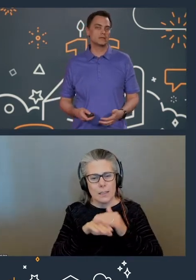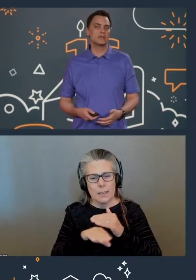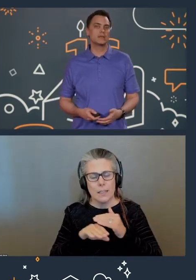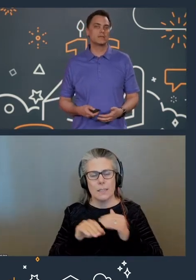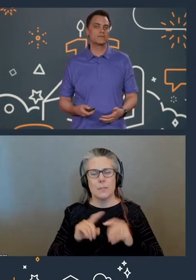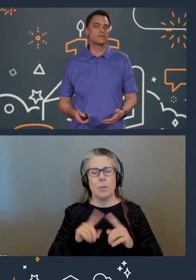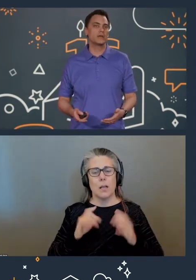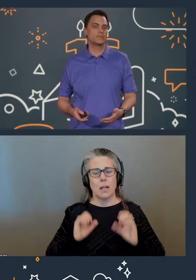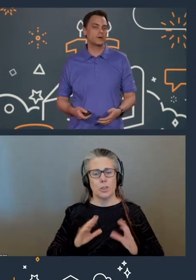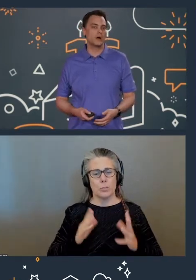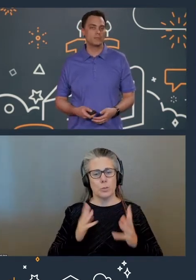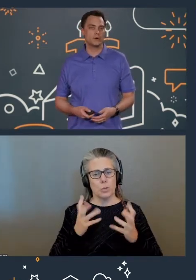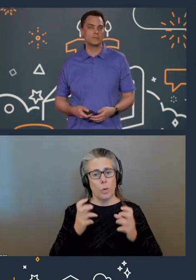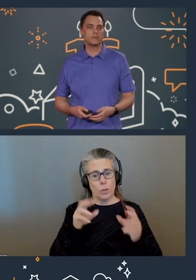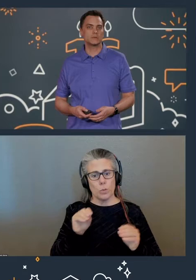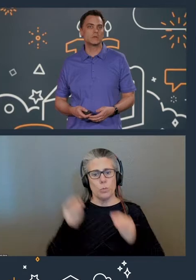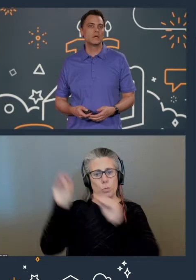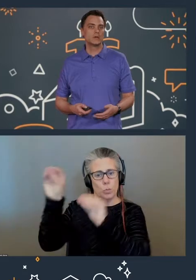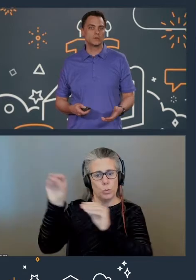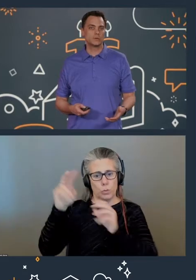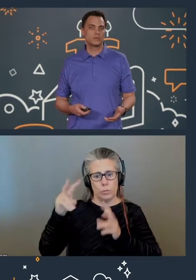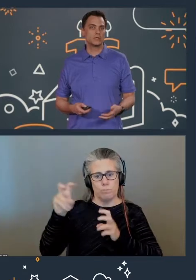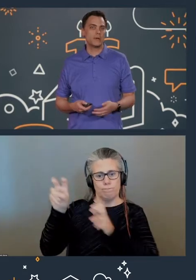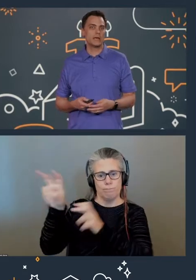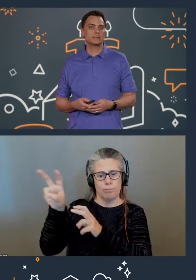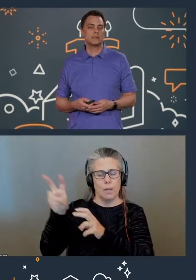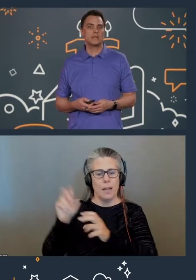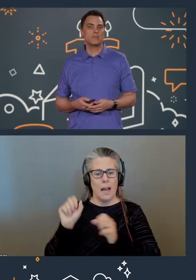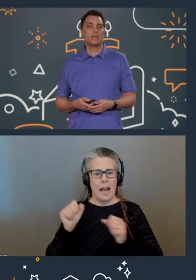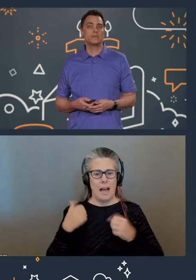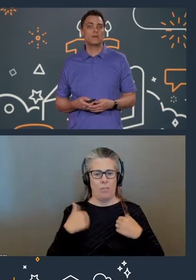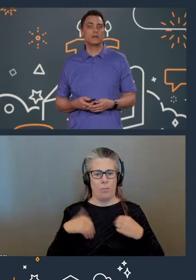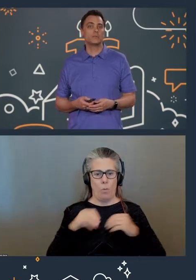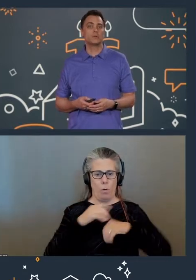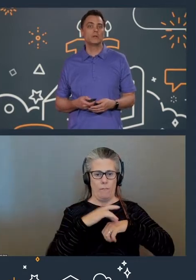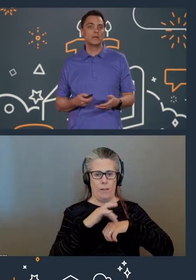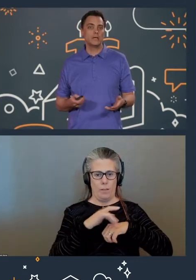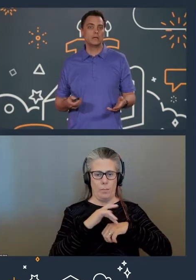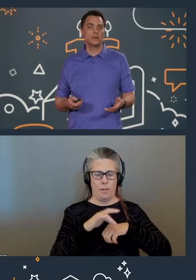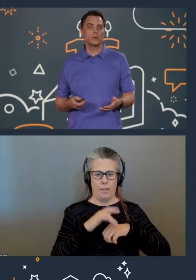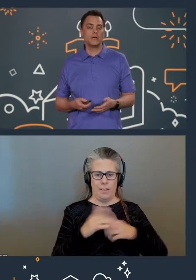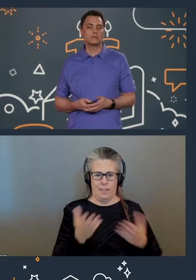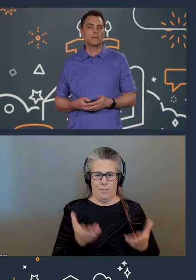so that they can free up their on-premises storage capacity, and make it available in other ways.